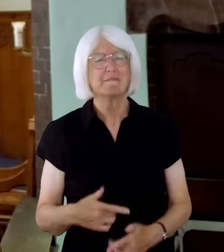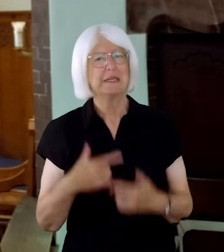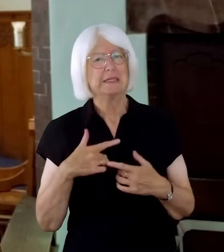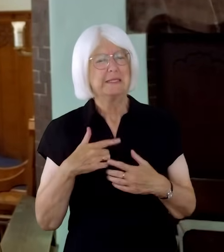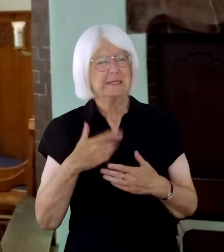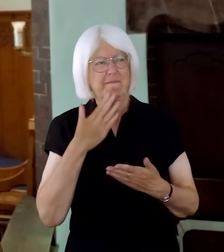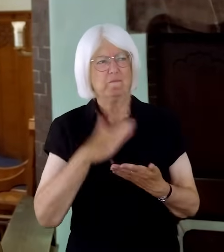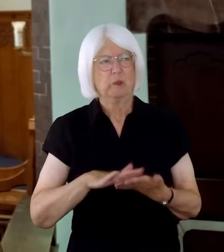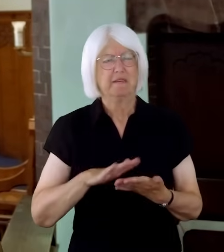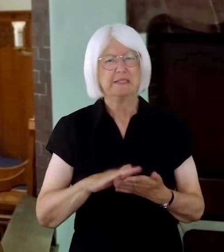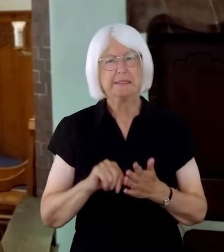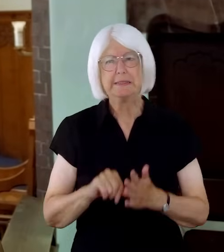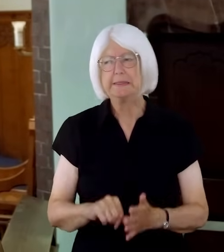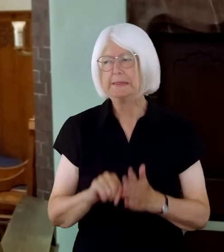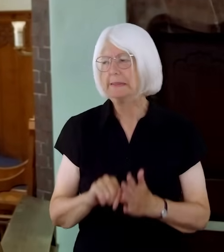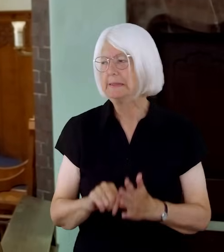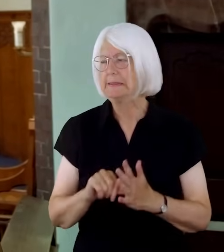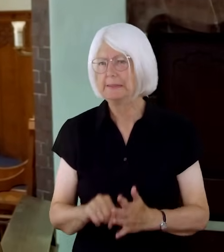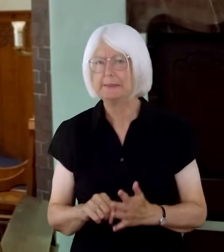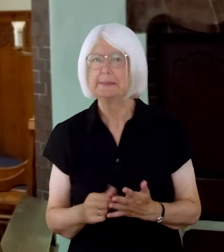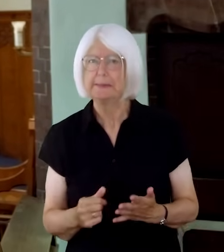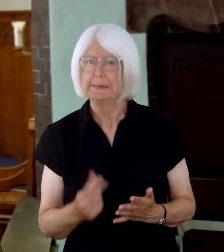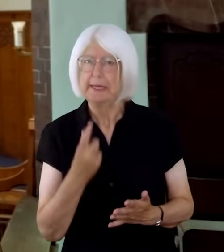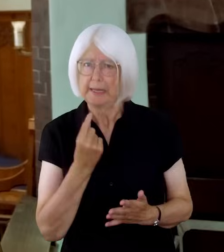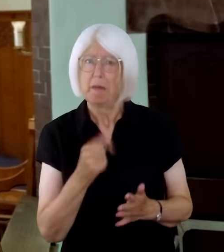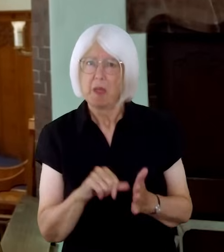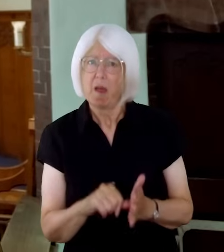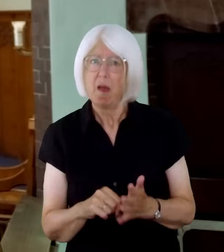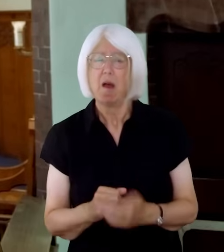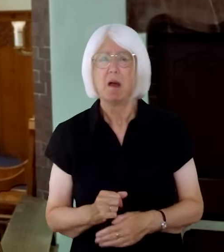It is a hard road to travel, but it is a way of life,